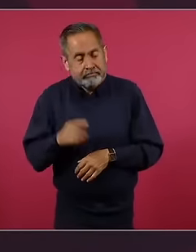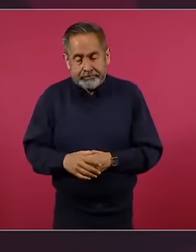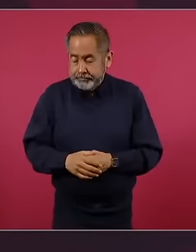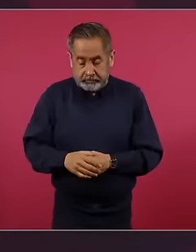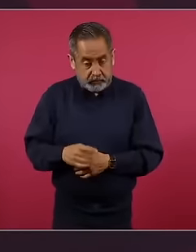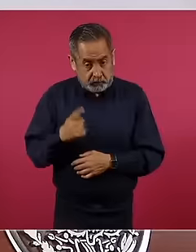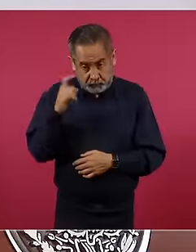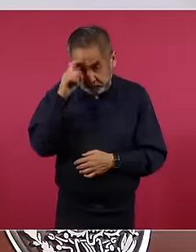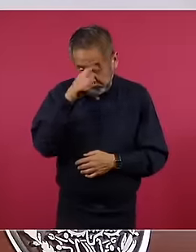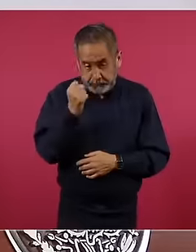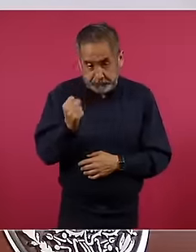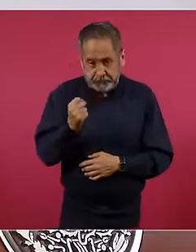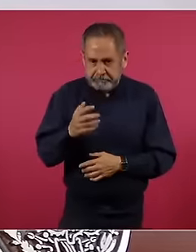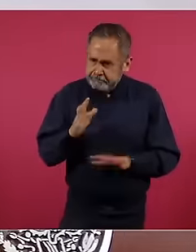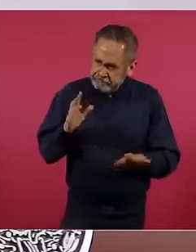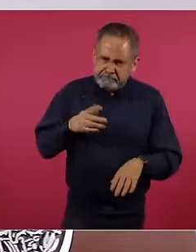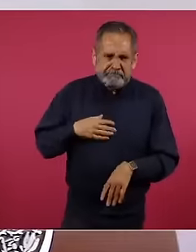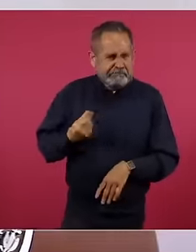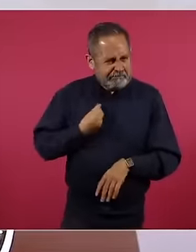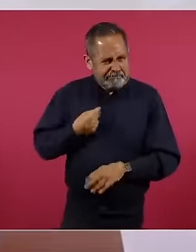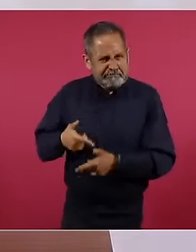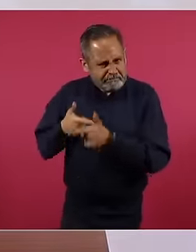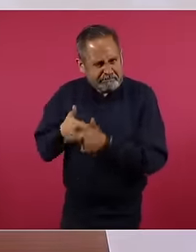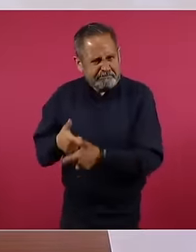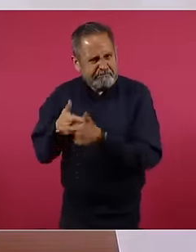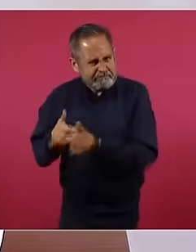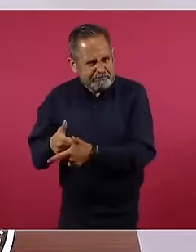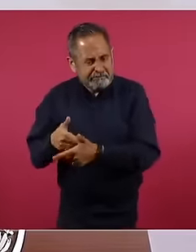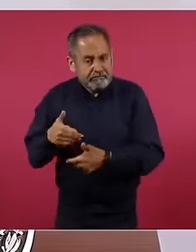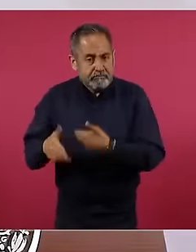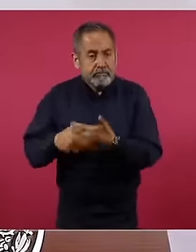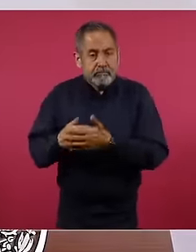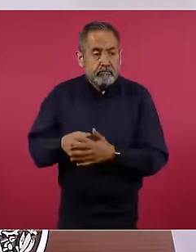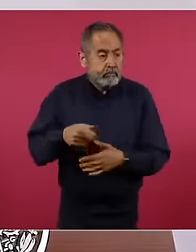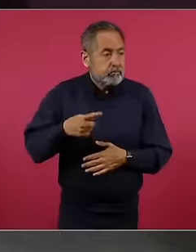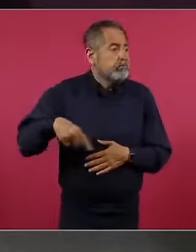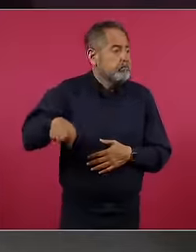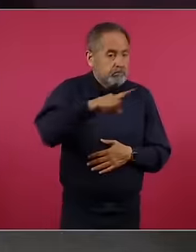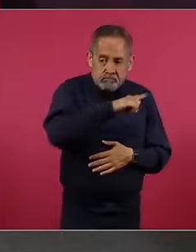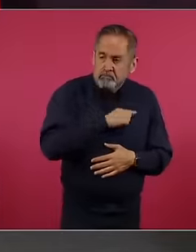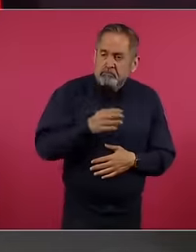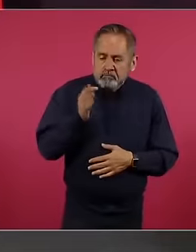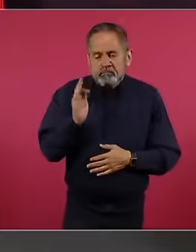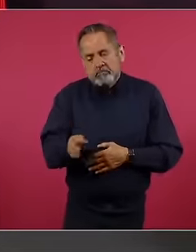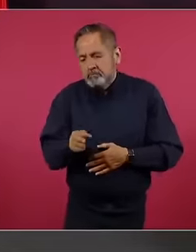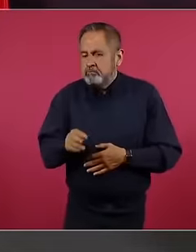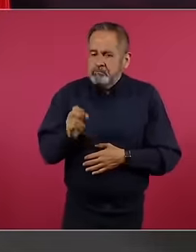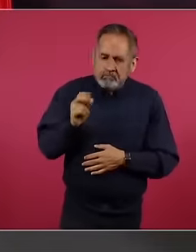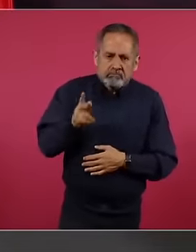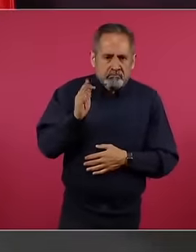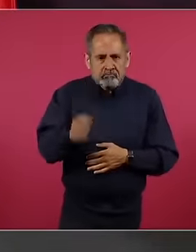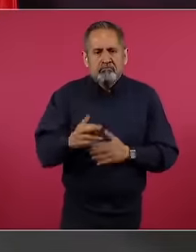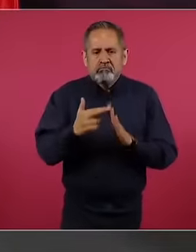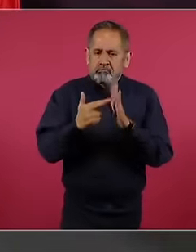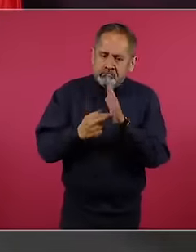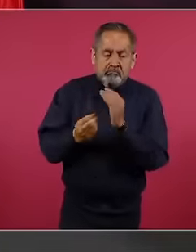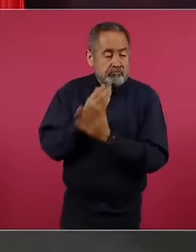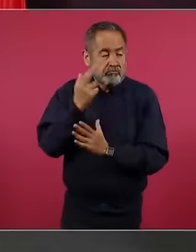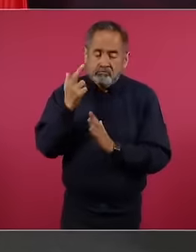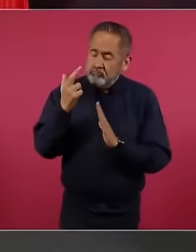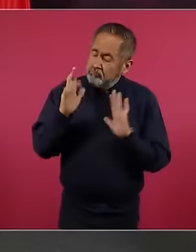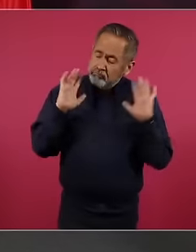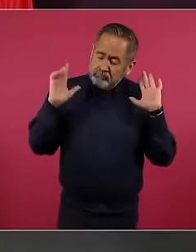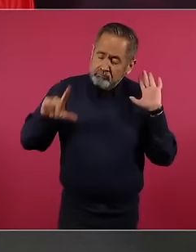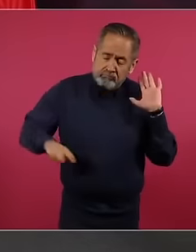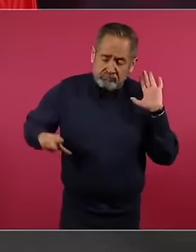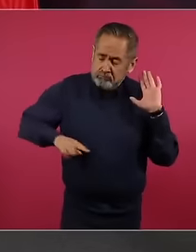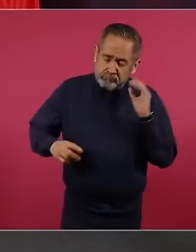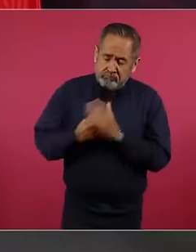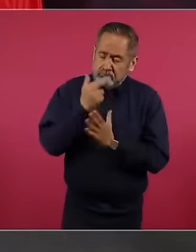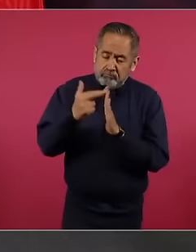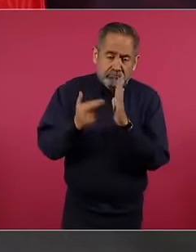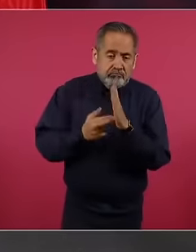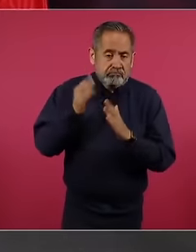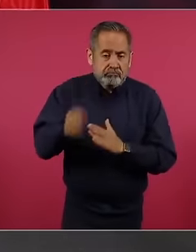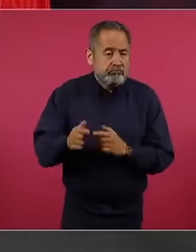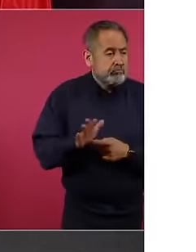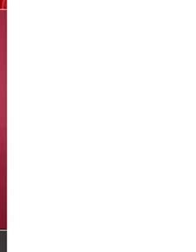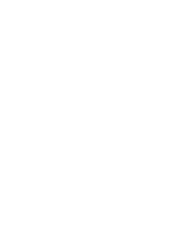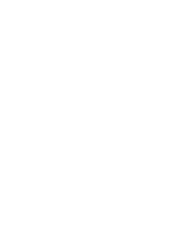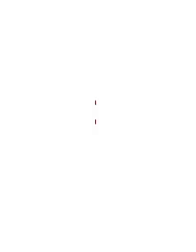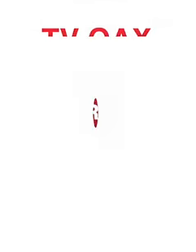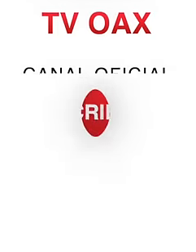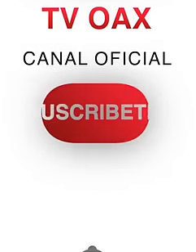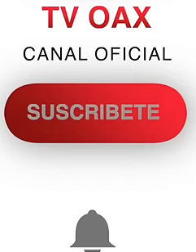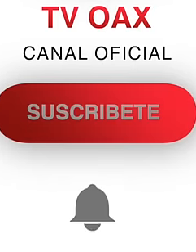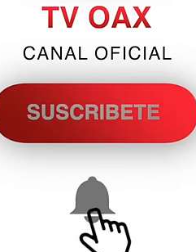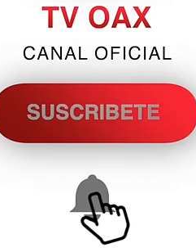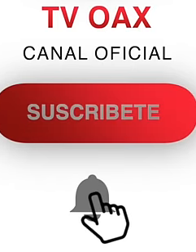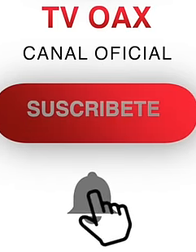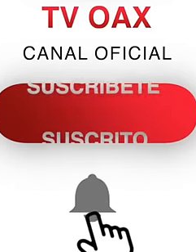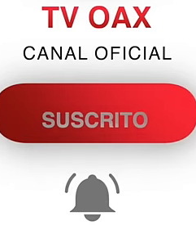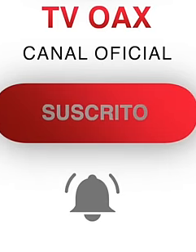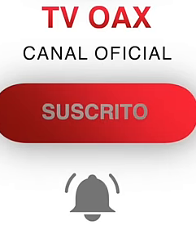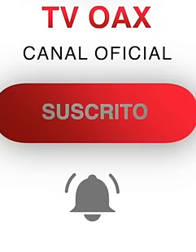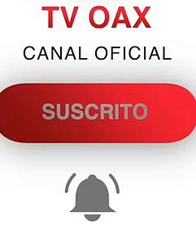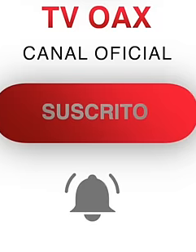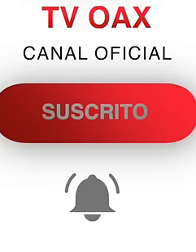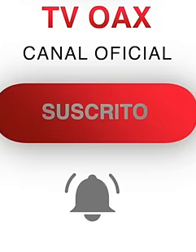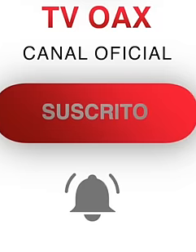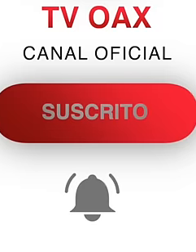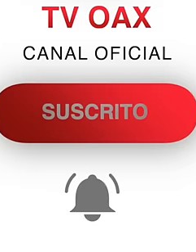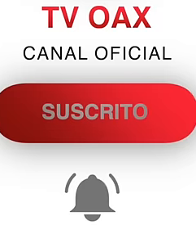and without However, the new rules have been accepted, what the Yai said before as before now as